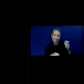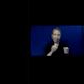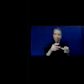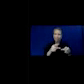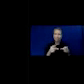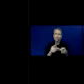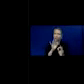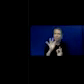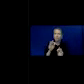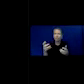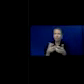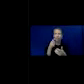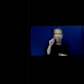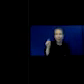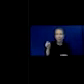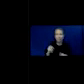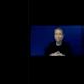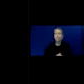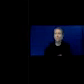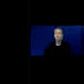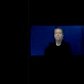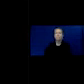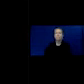I agree with Jenny.